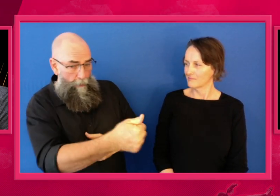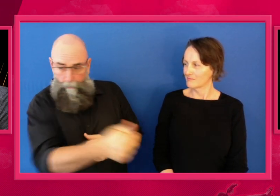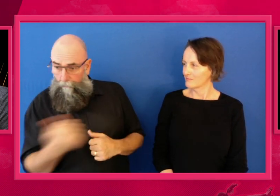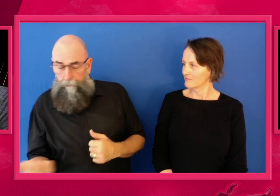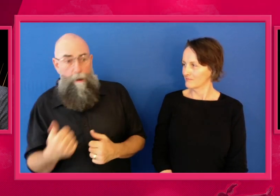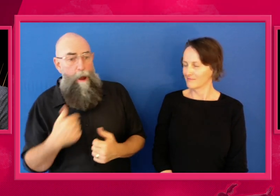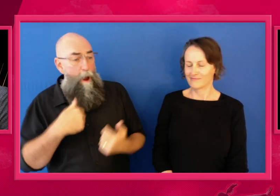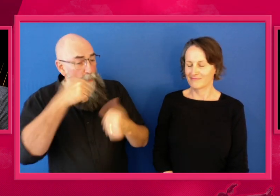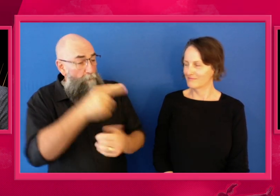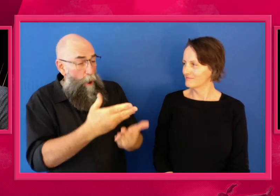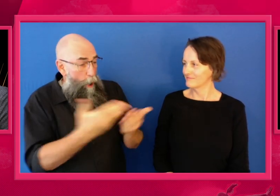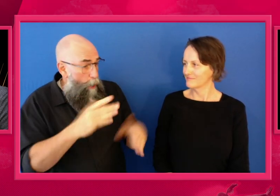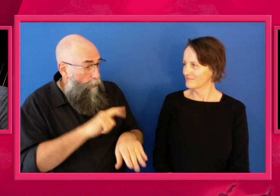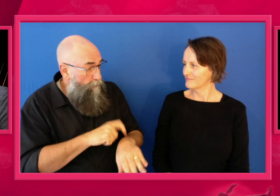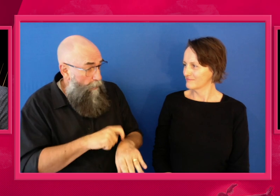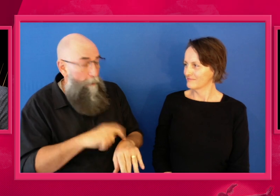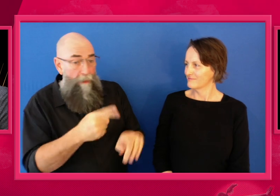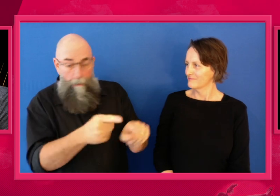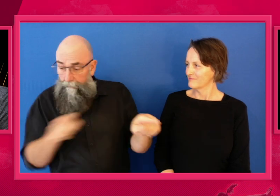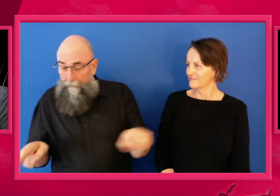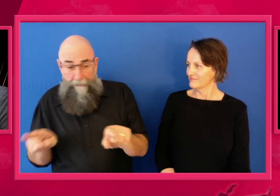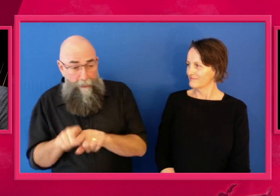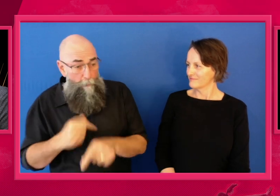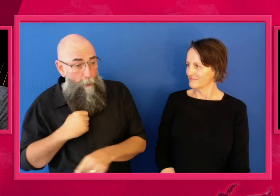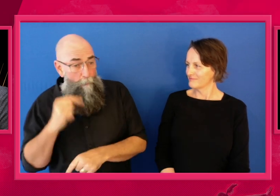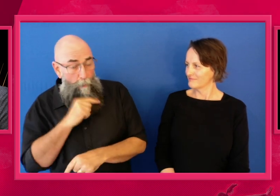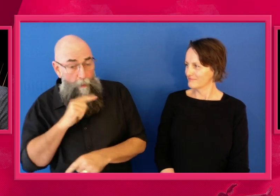then he's got the same thing, the same age gap, the same potential relationship, unless,